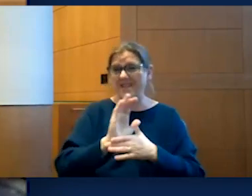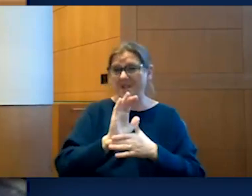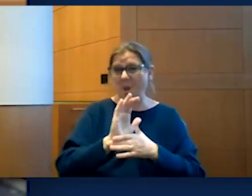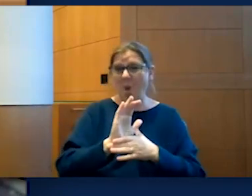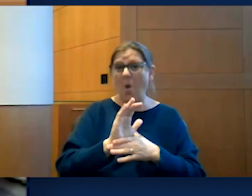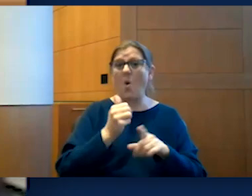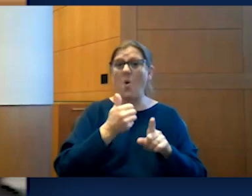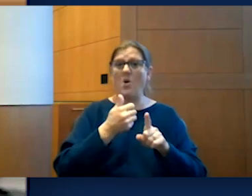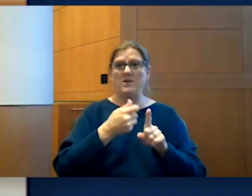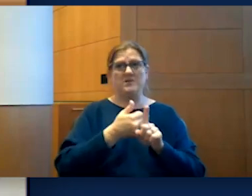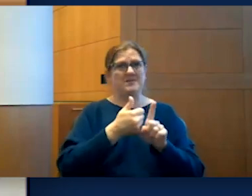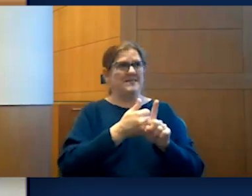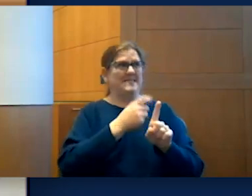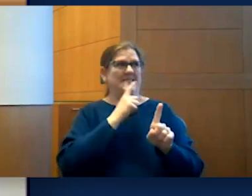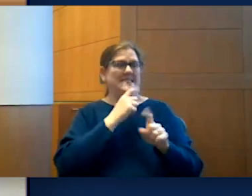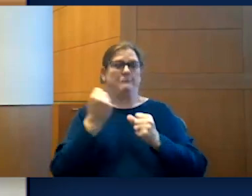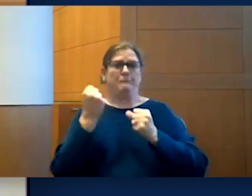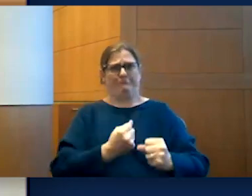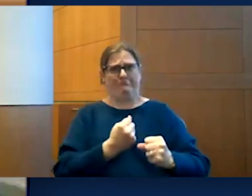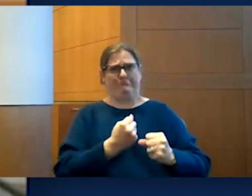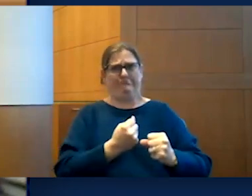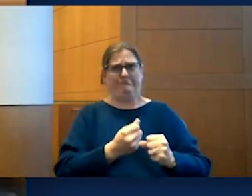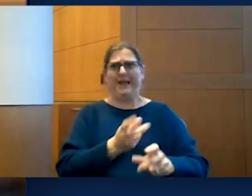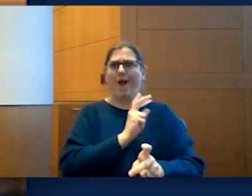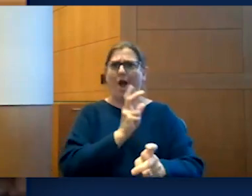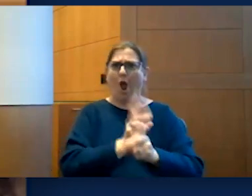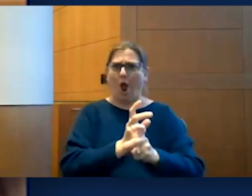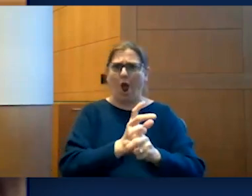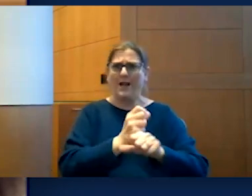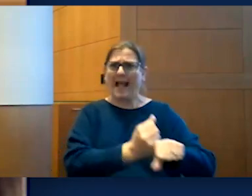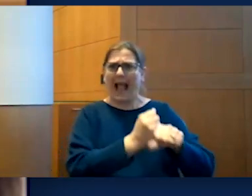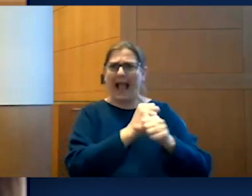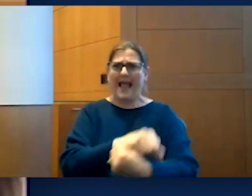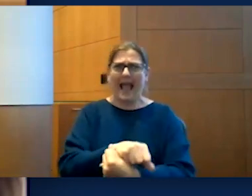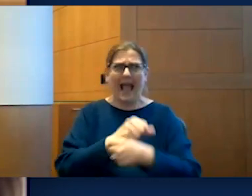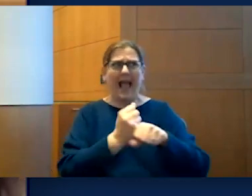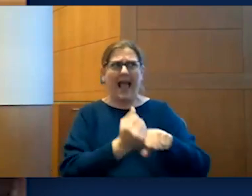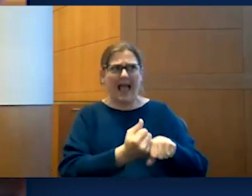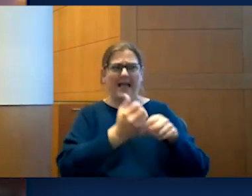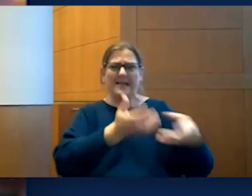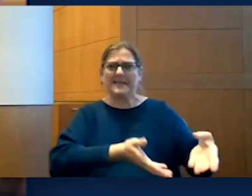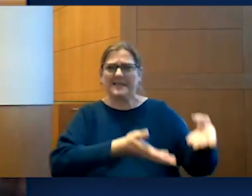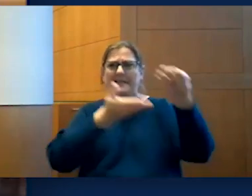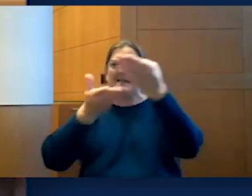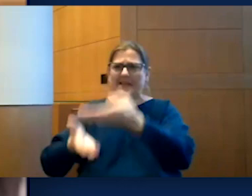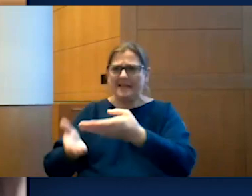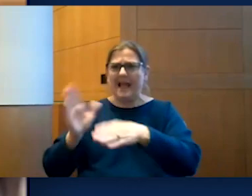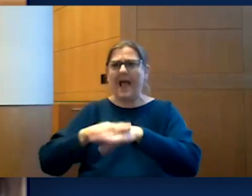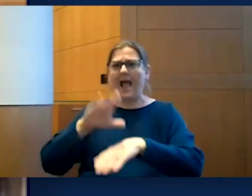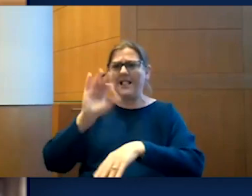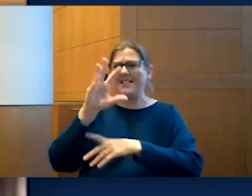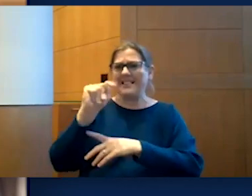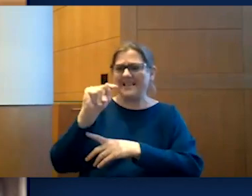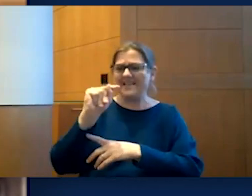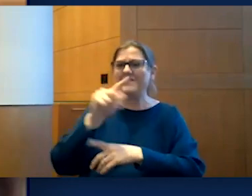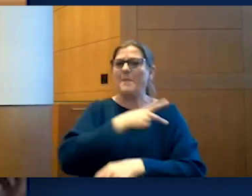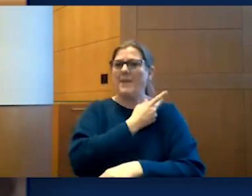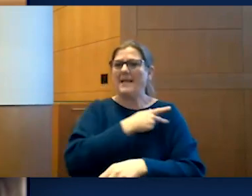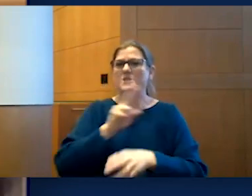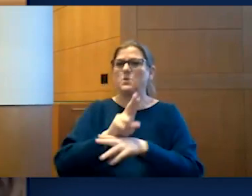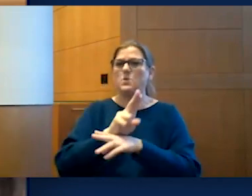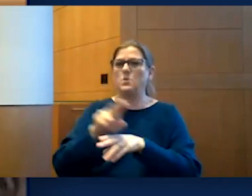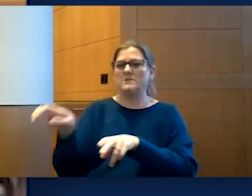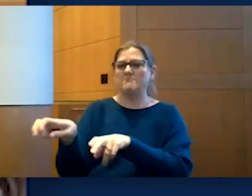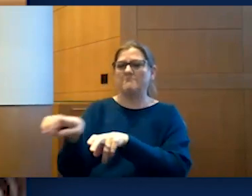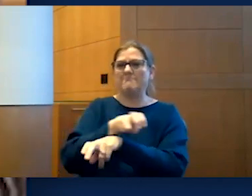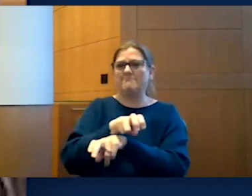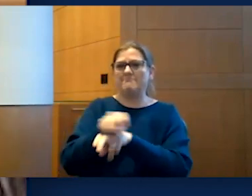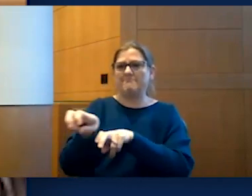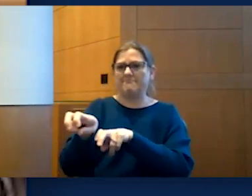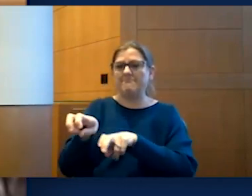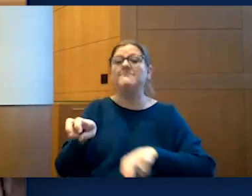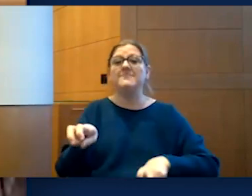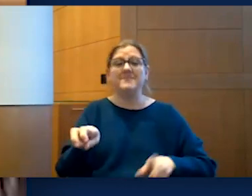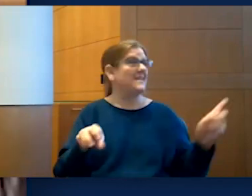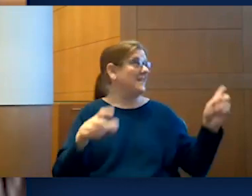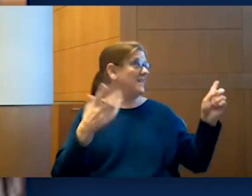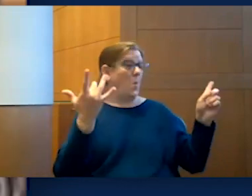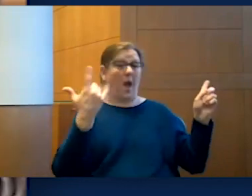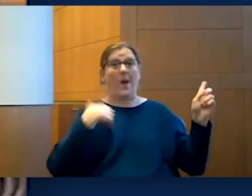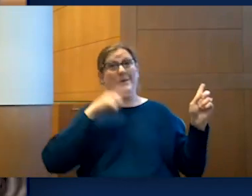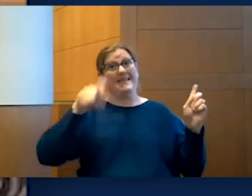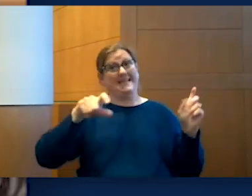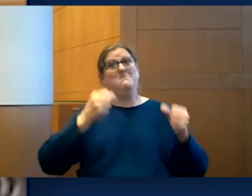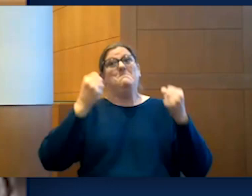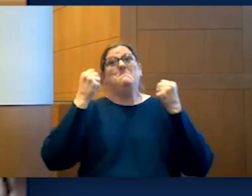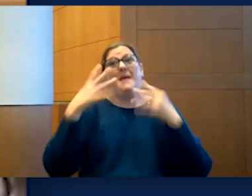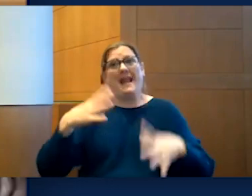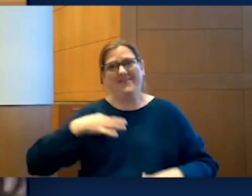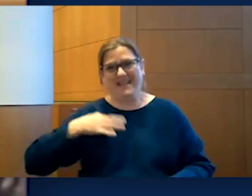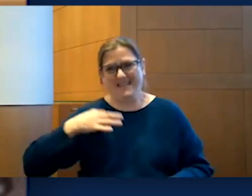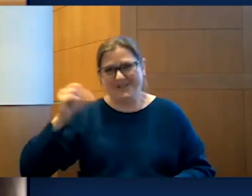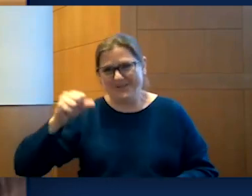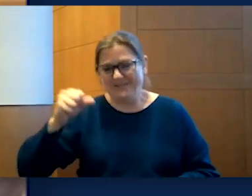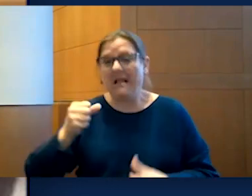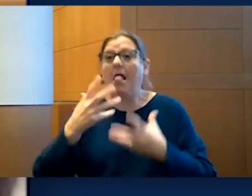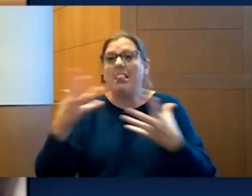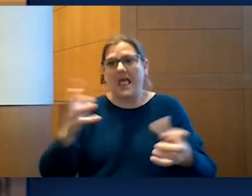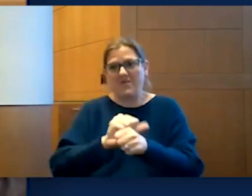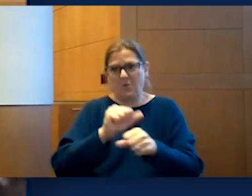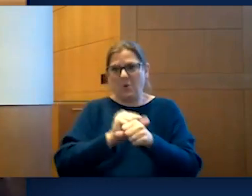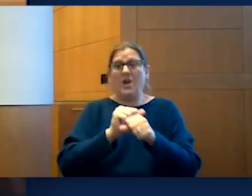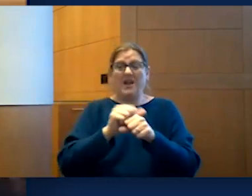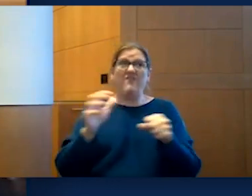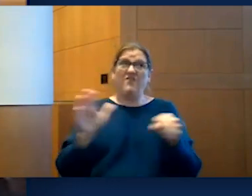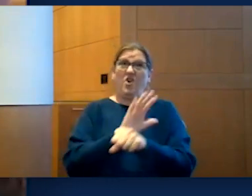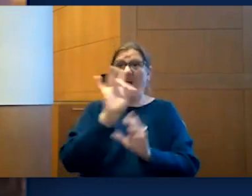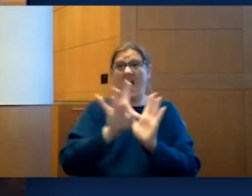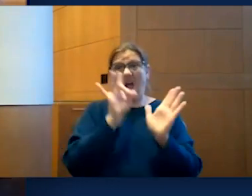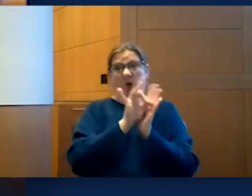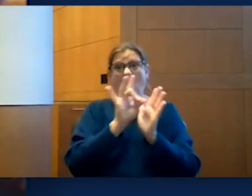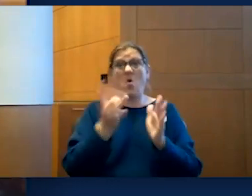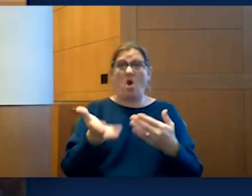That's why we need as many volunteers as possible. It is a lot of work of the it's a full 8-hour day of moving and transferring people but it's so worth it.